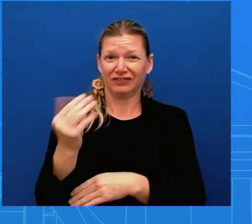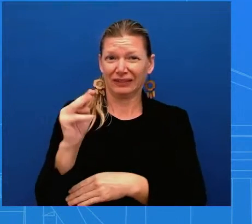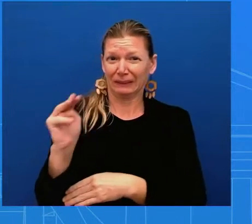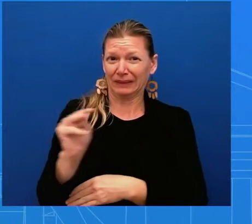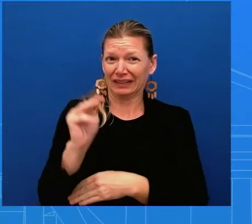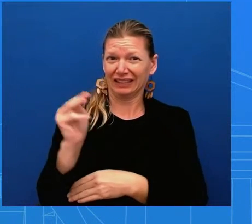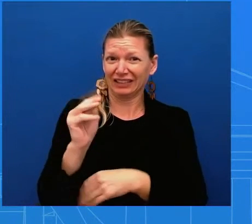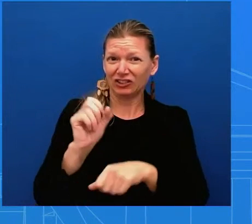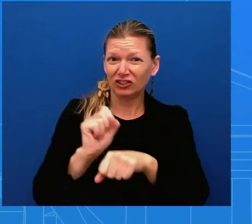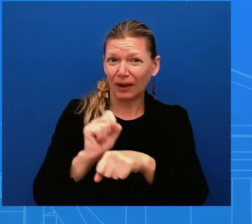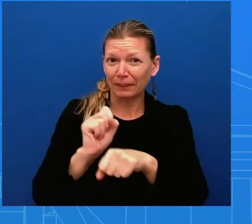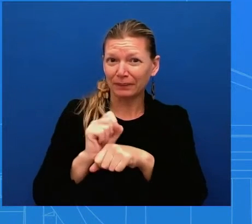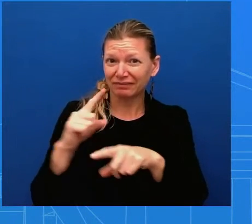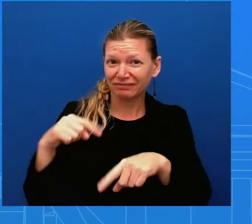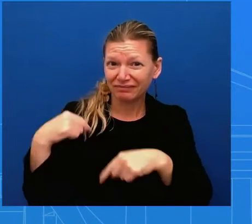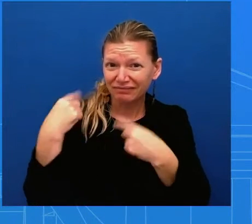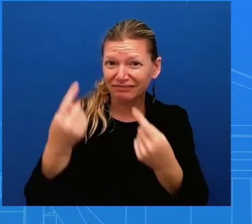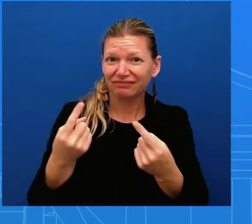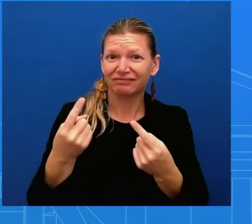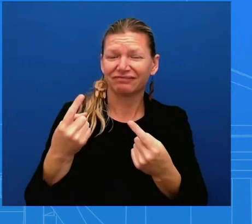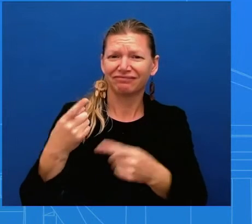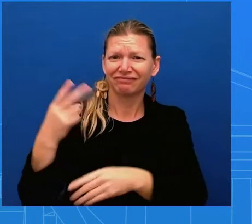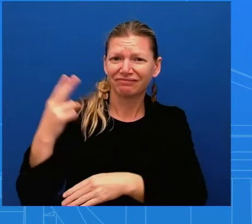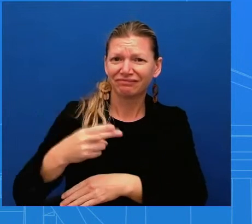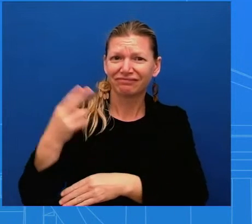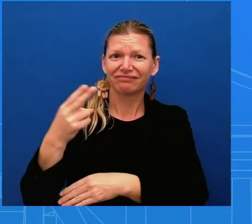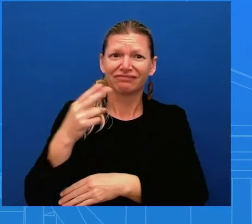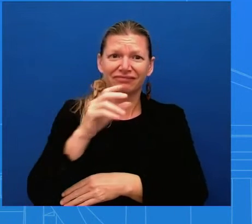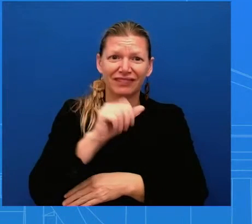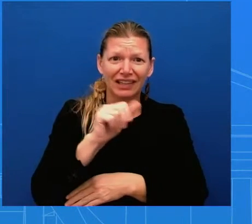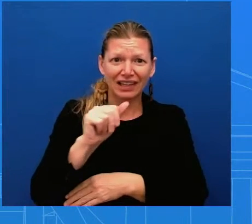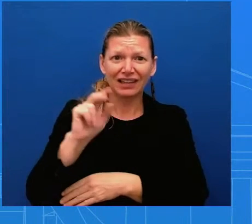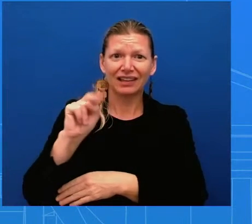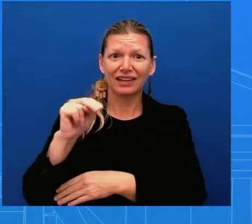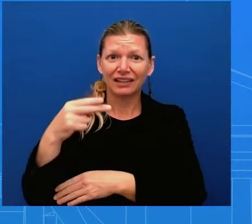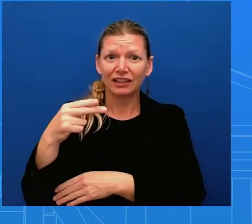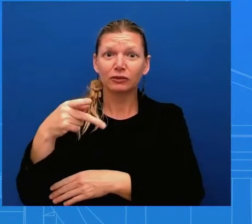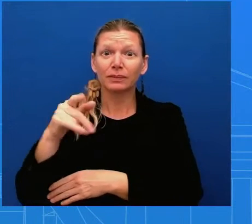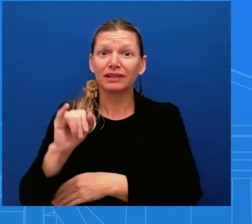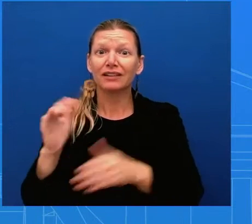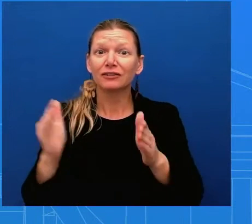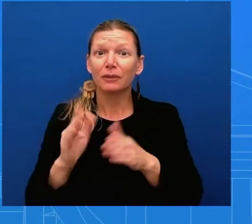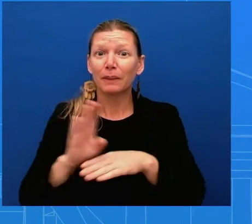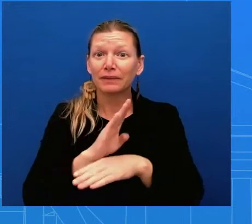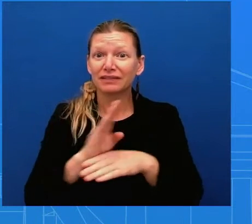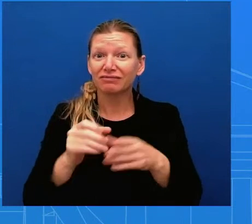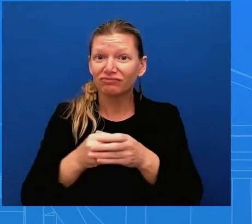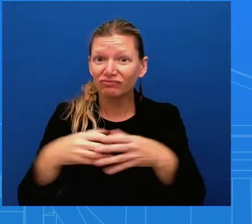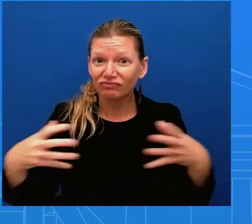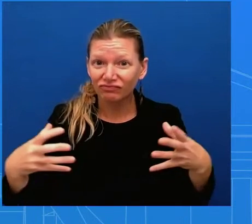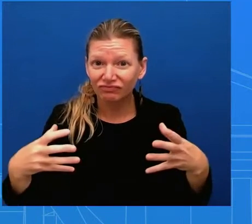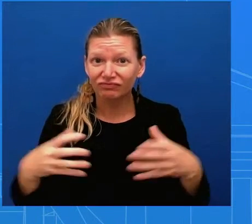We are also working to ensure equal access to quality education, expand affordable healthcare for children and families,